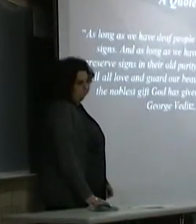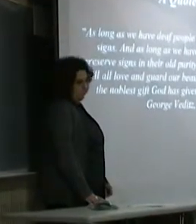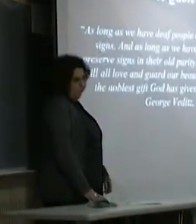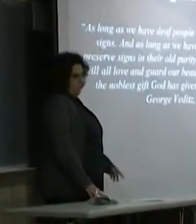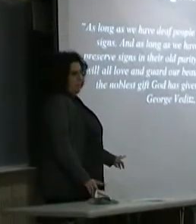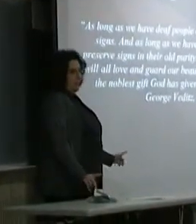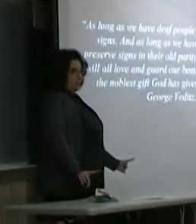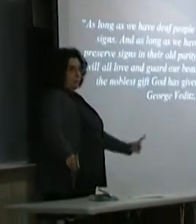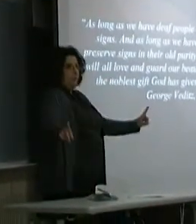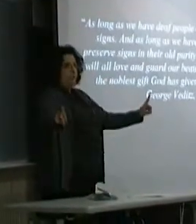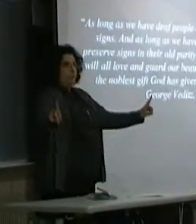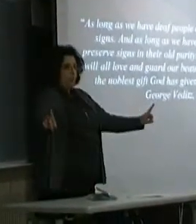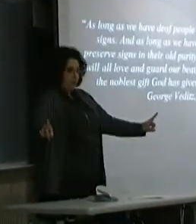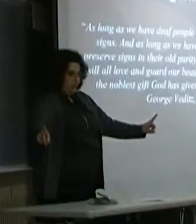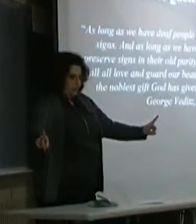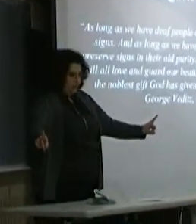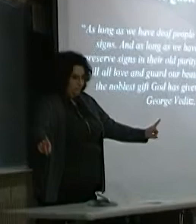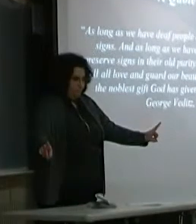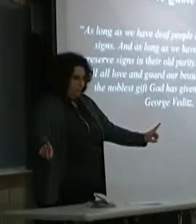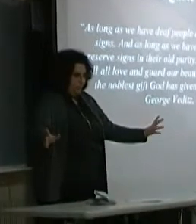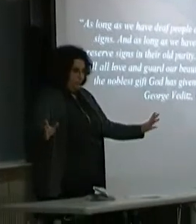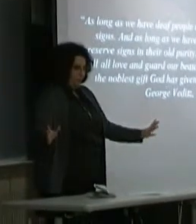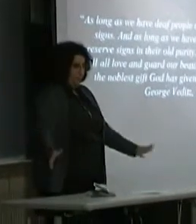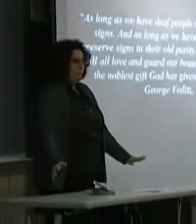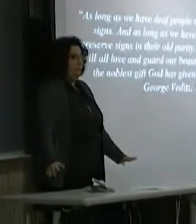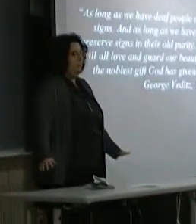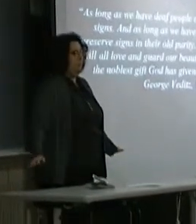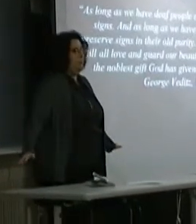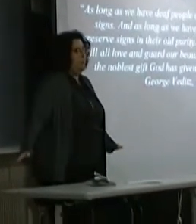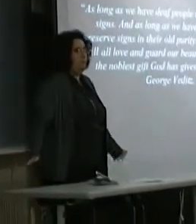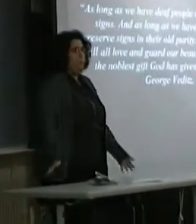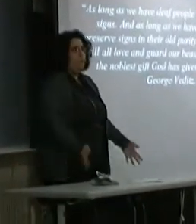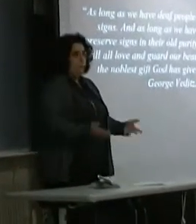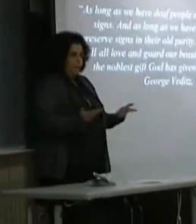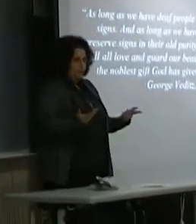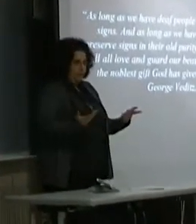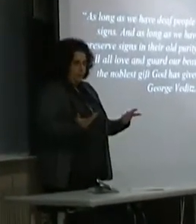Thanks to technology and the pride that's been built up within the Deaf community,